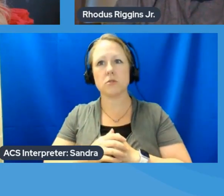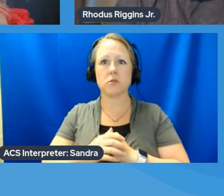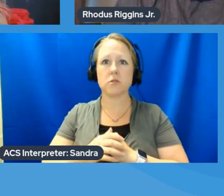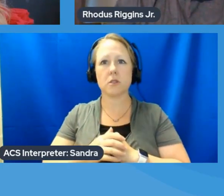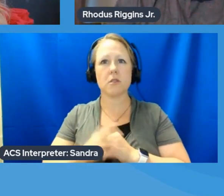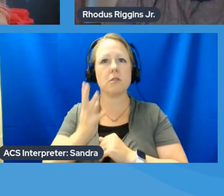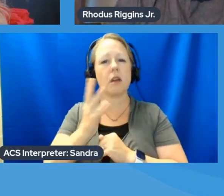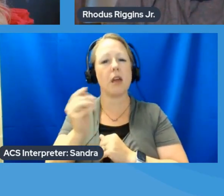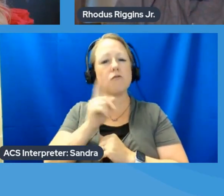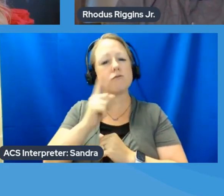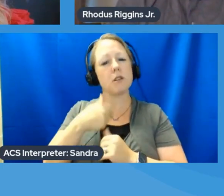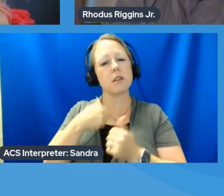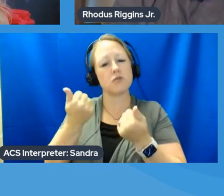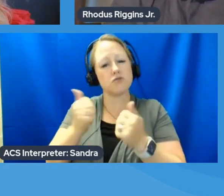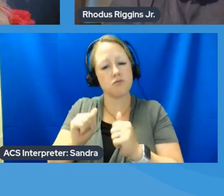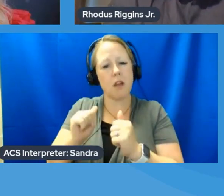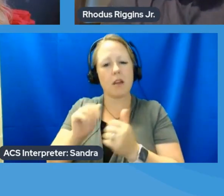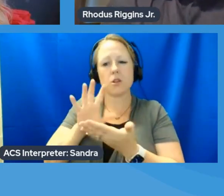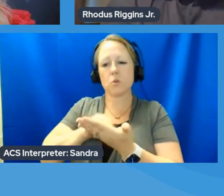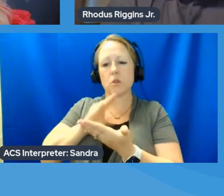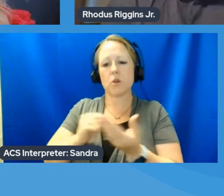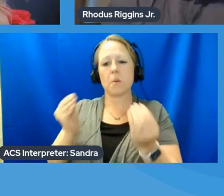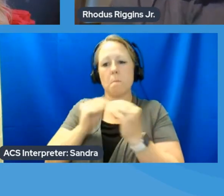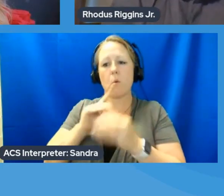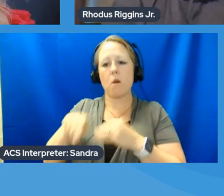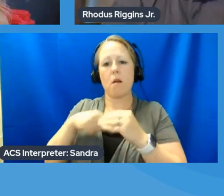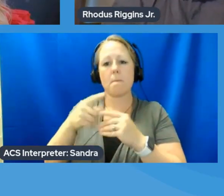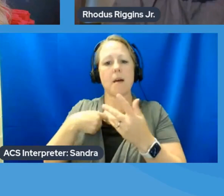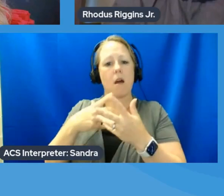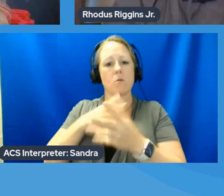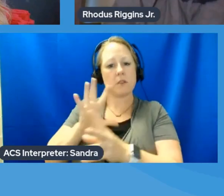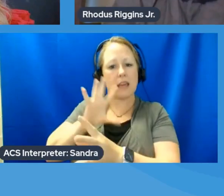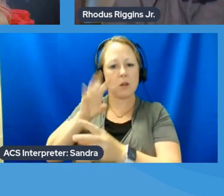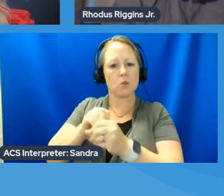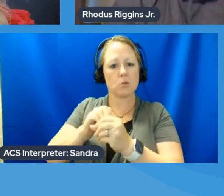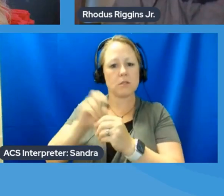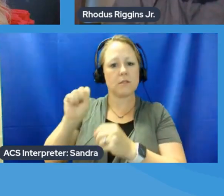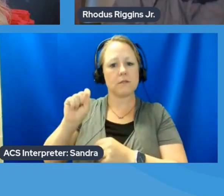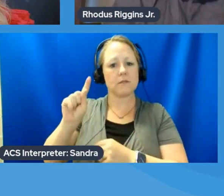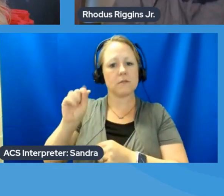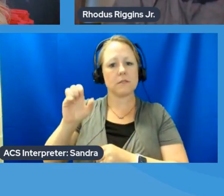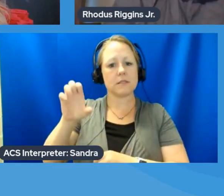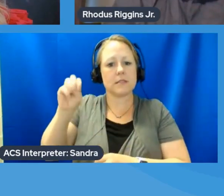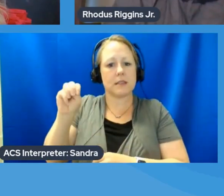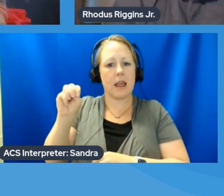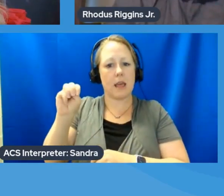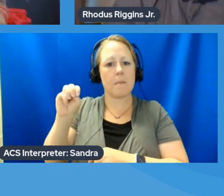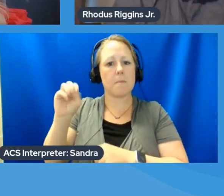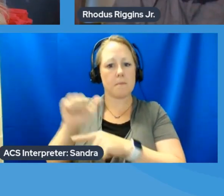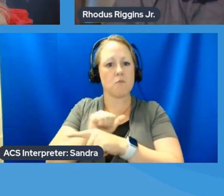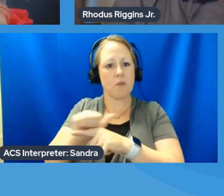specific inclusive STEM practices that have various skinned evidence such as